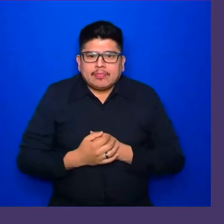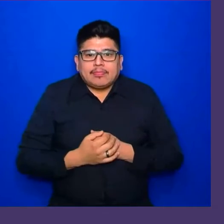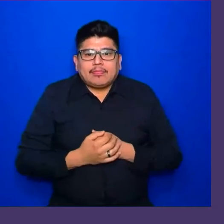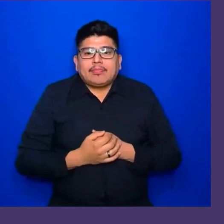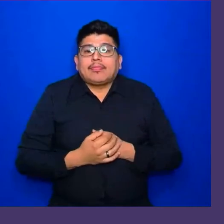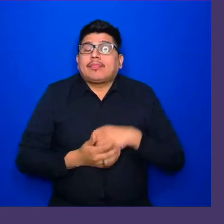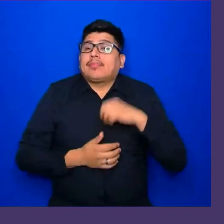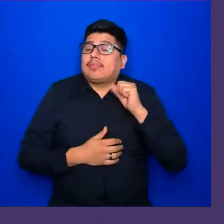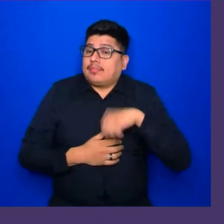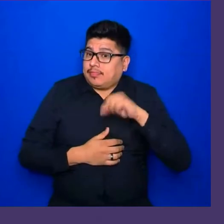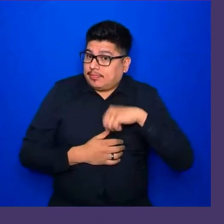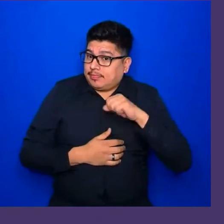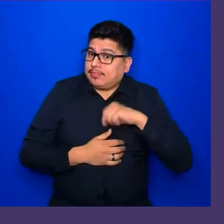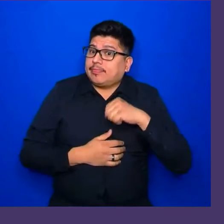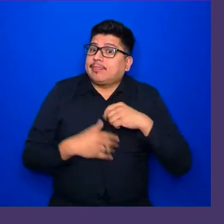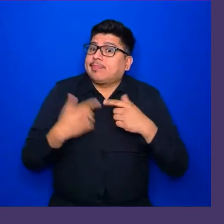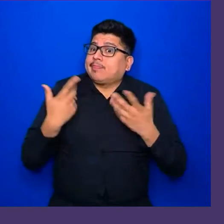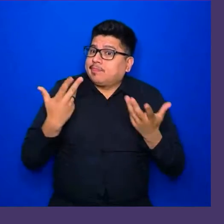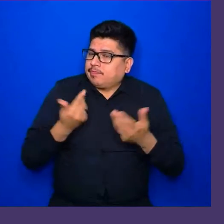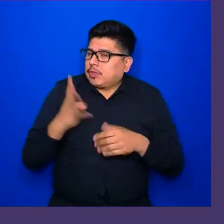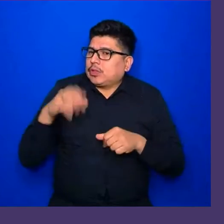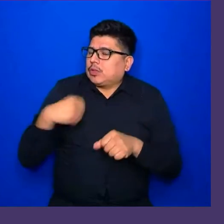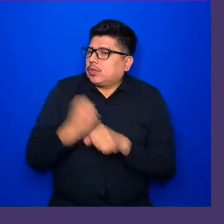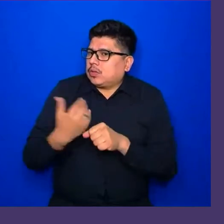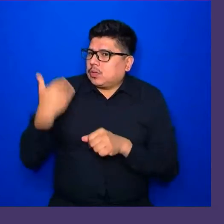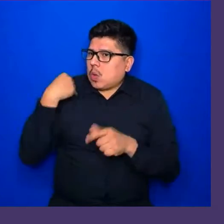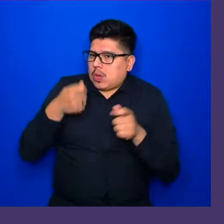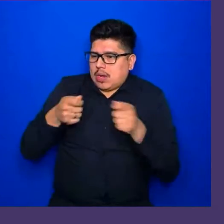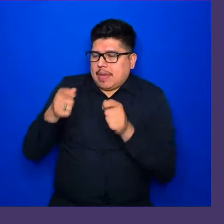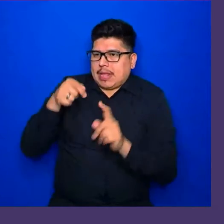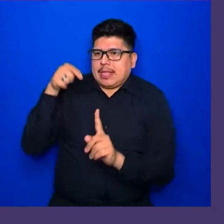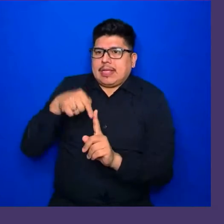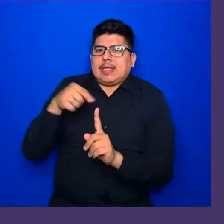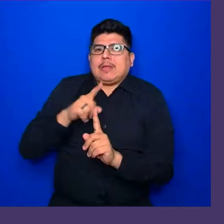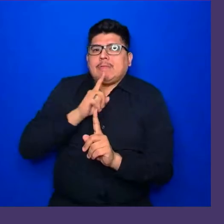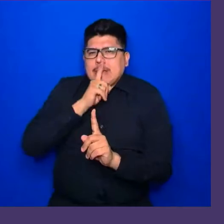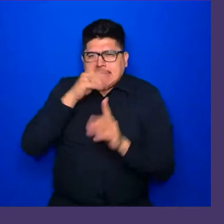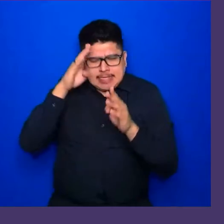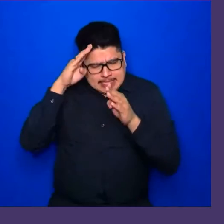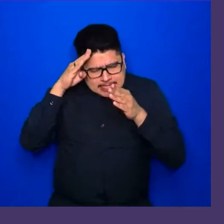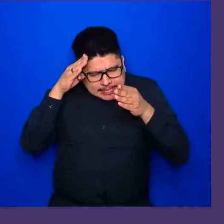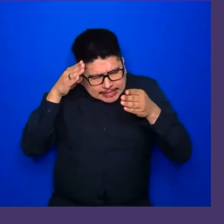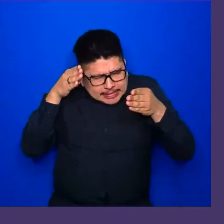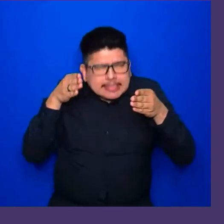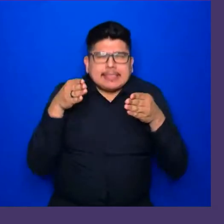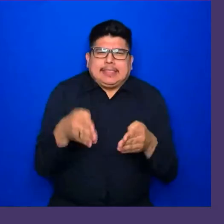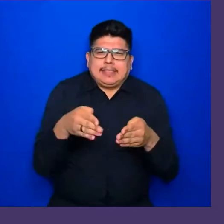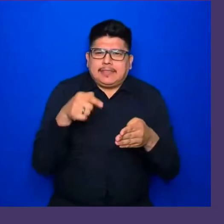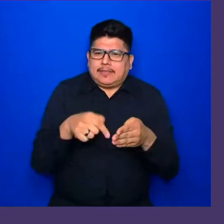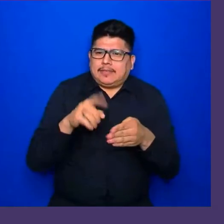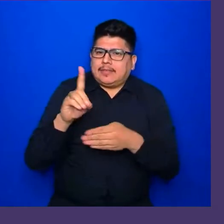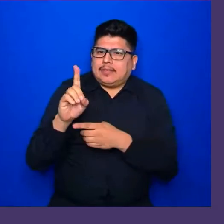the administration has really been focusing a lot on democracy, The Summit for Democracy 1 and 2. This upcoming March,